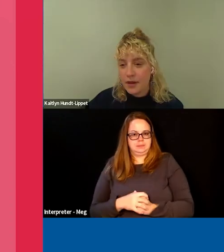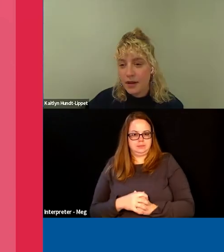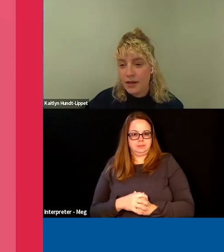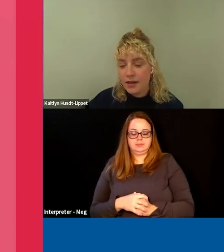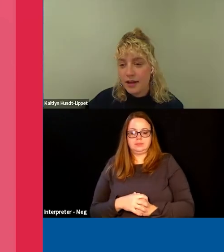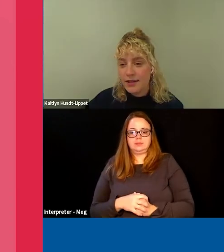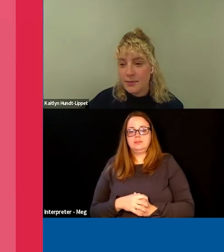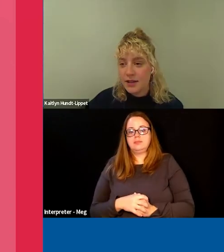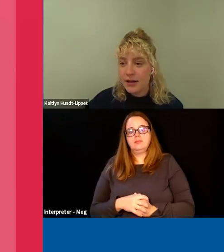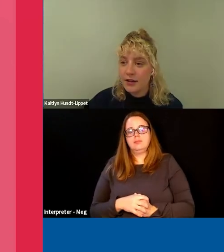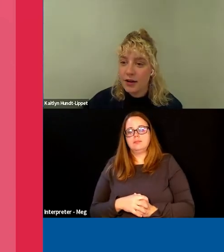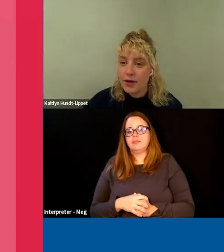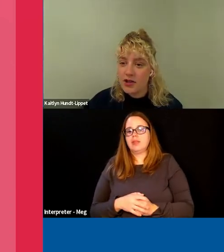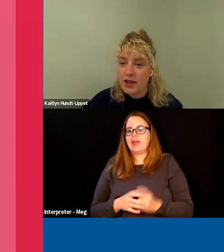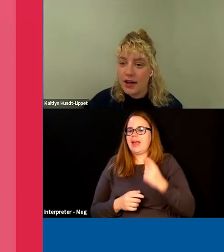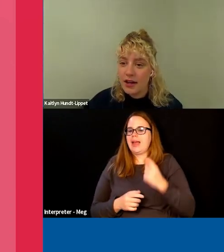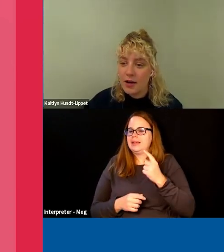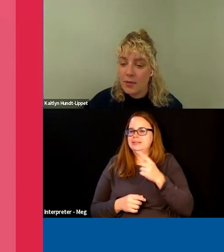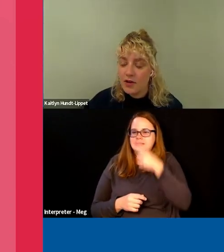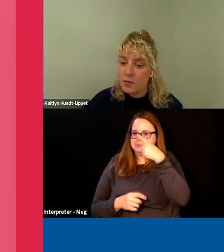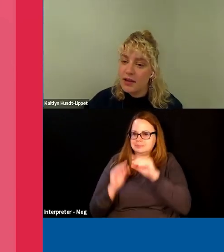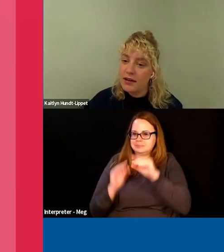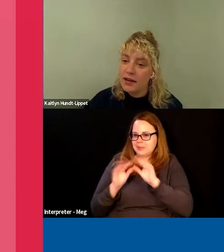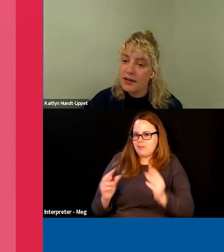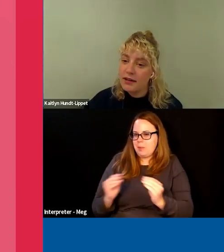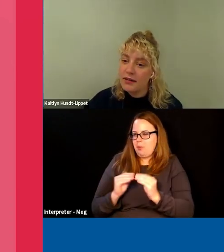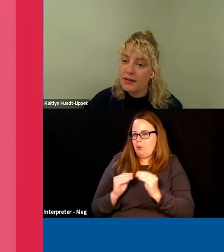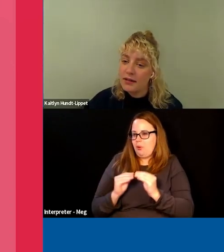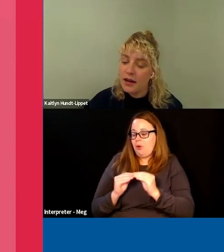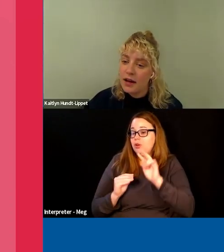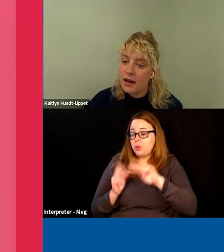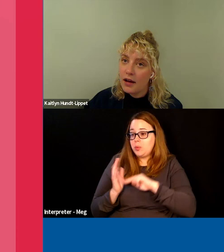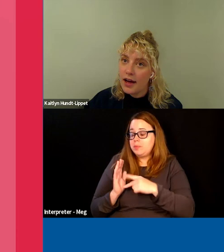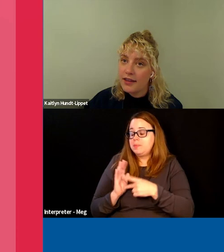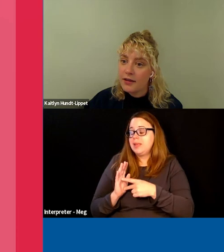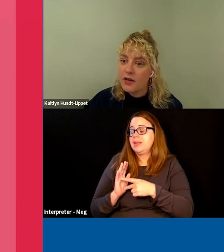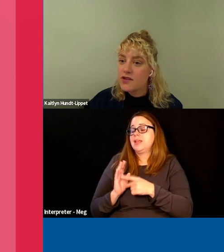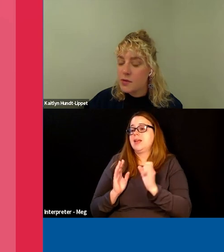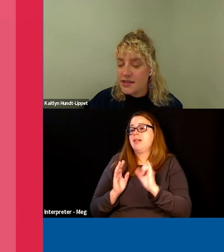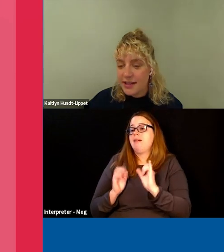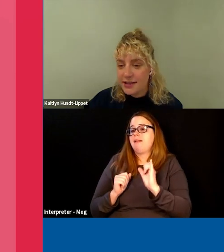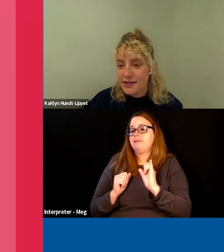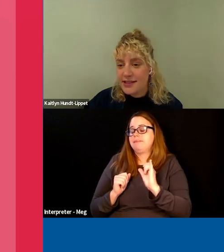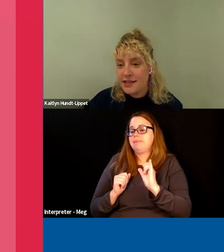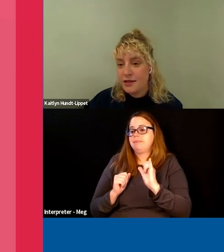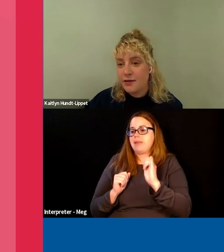I think I need some clarity on that question. Do you mean in? I think there's two ways to answer this in,